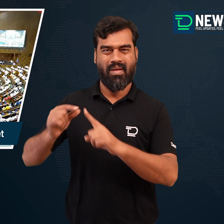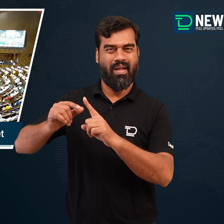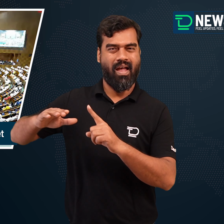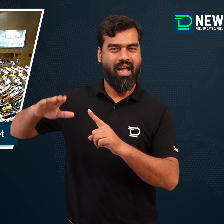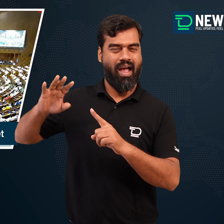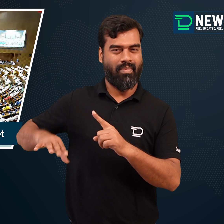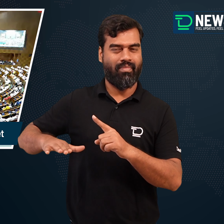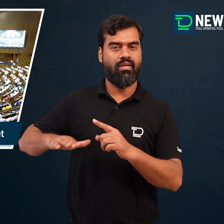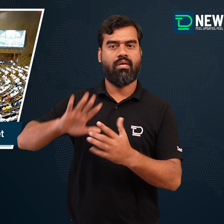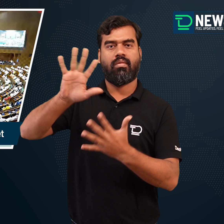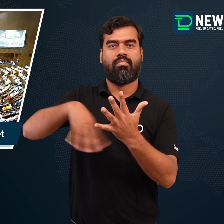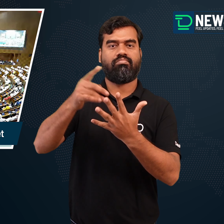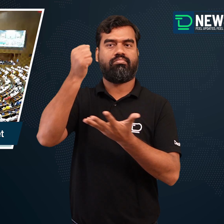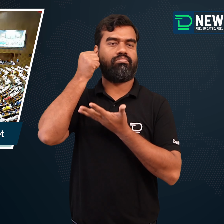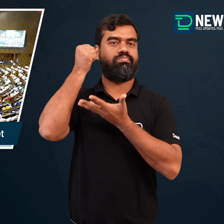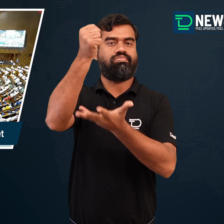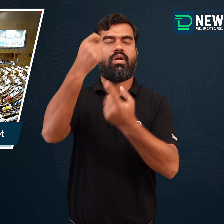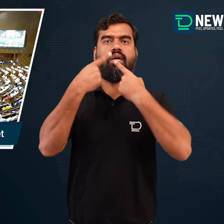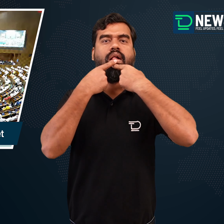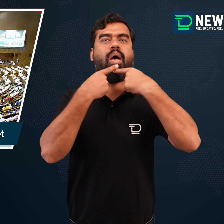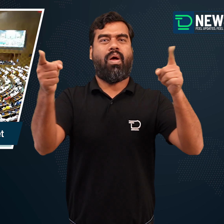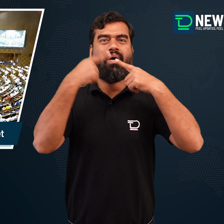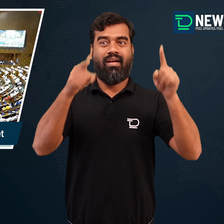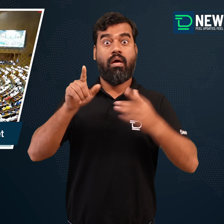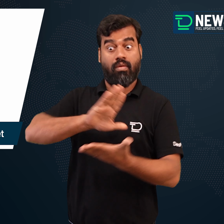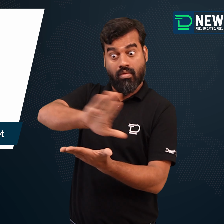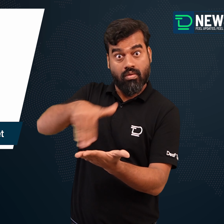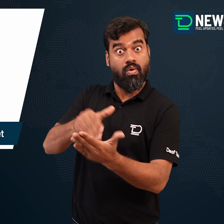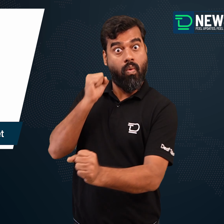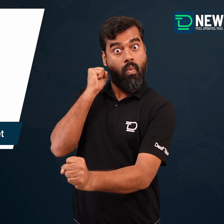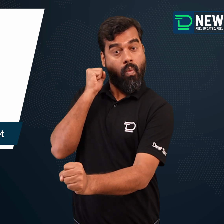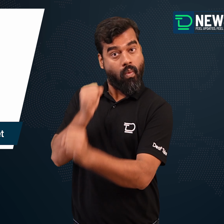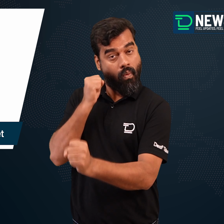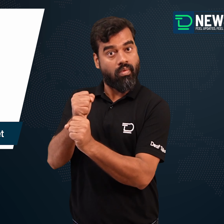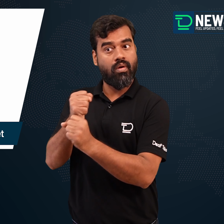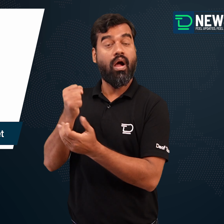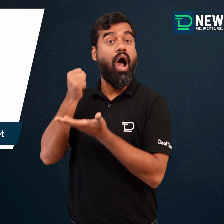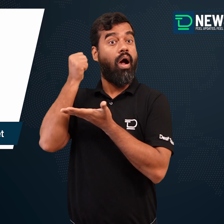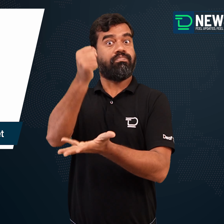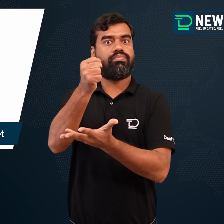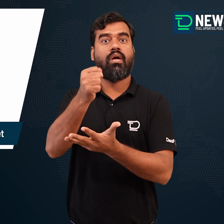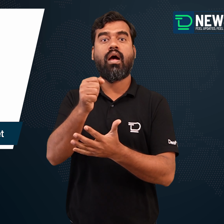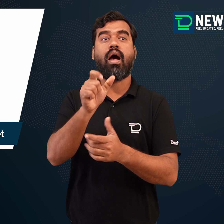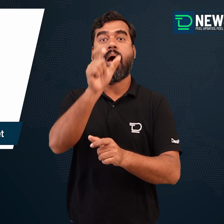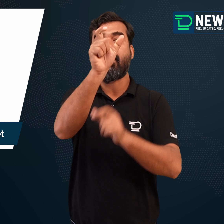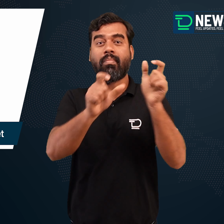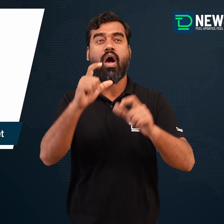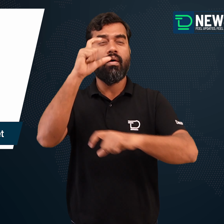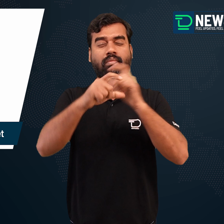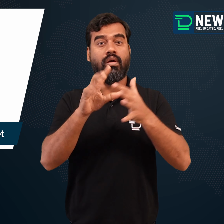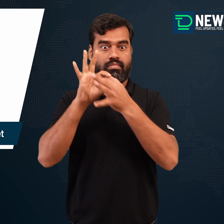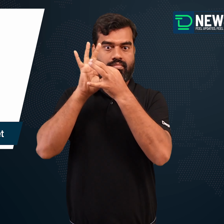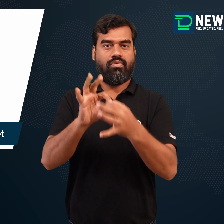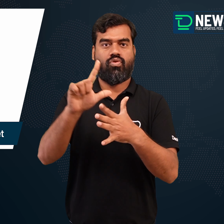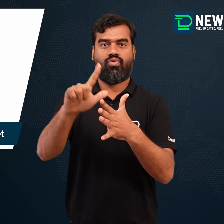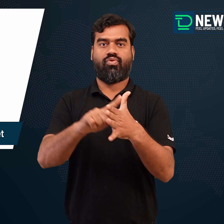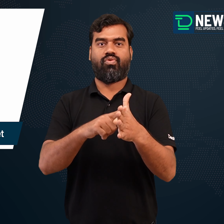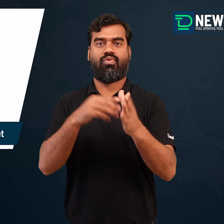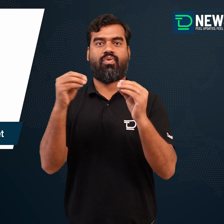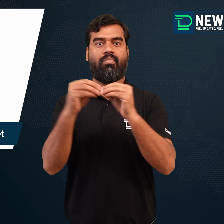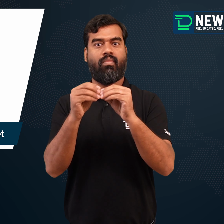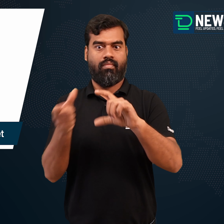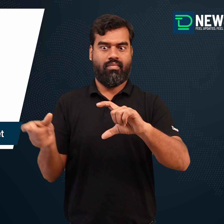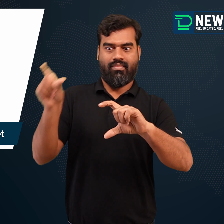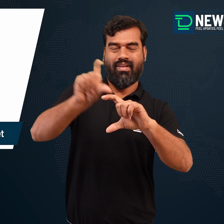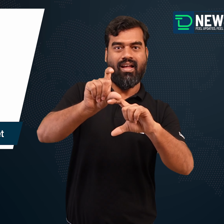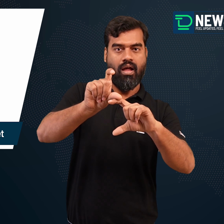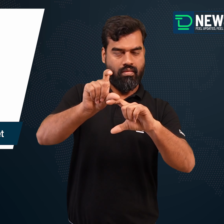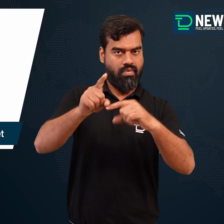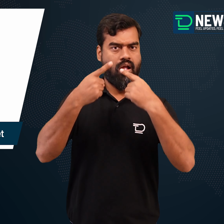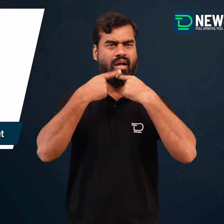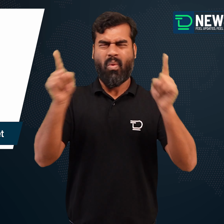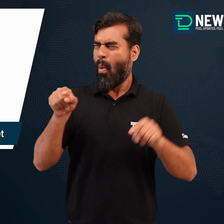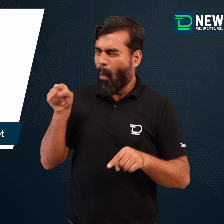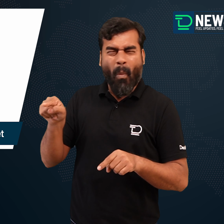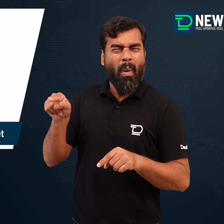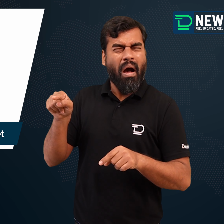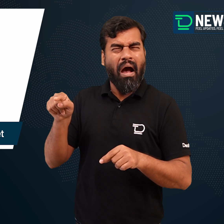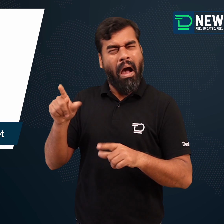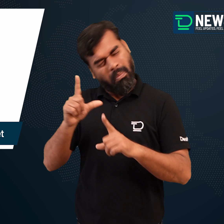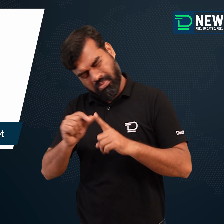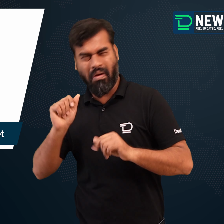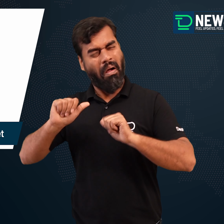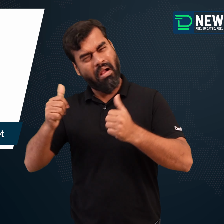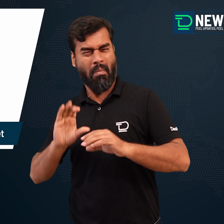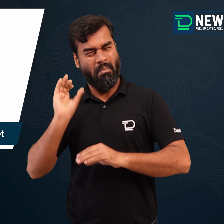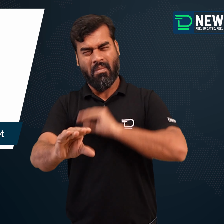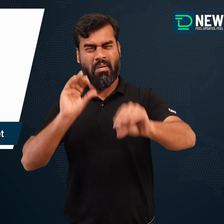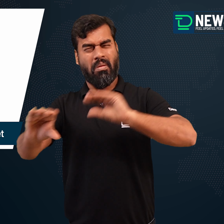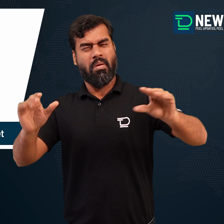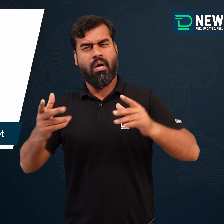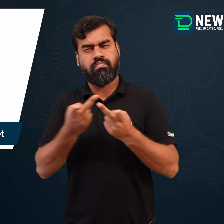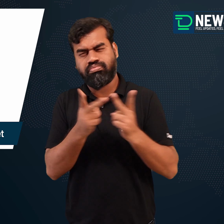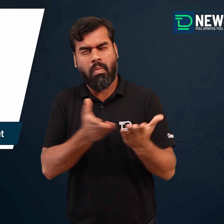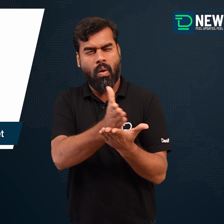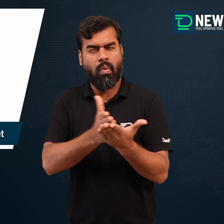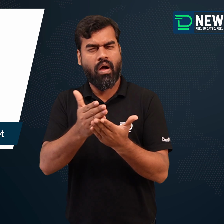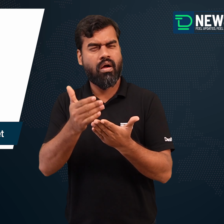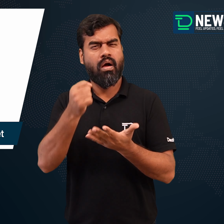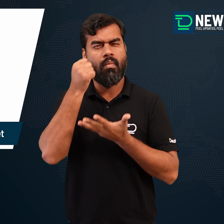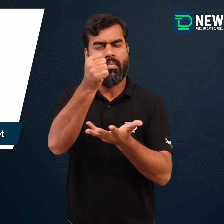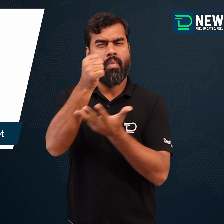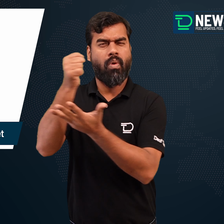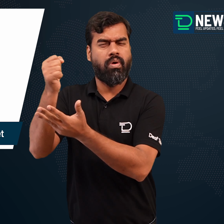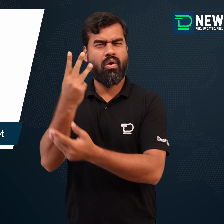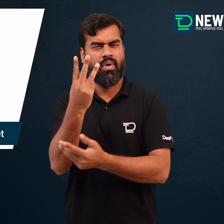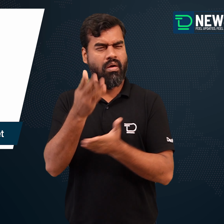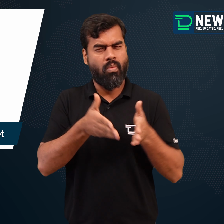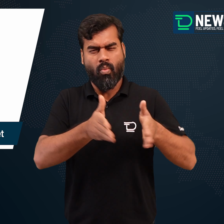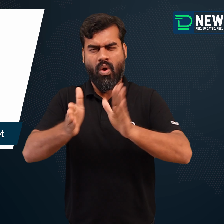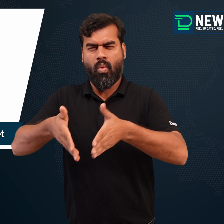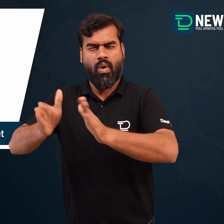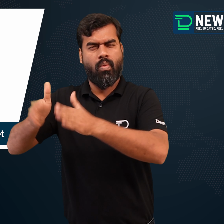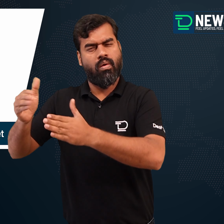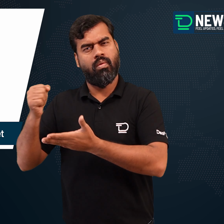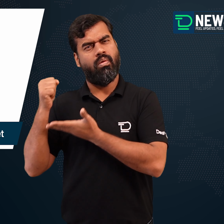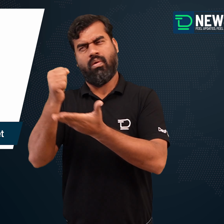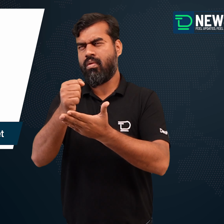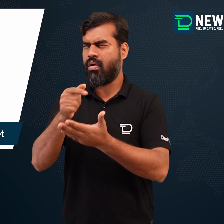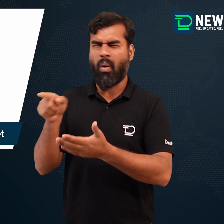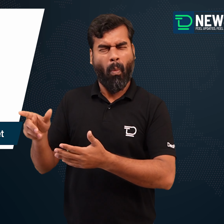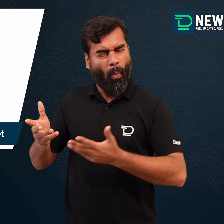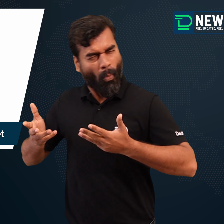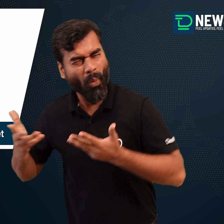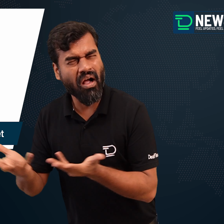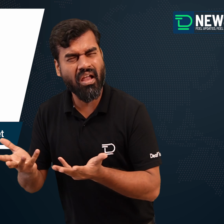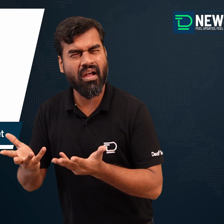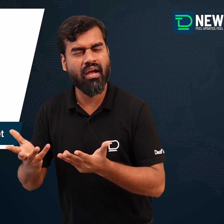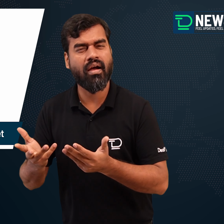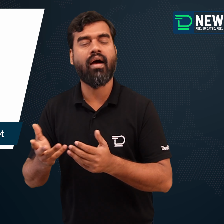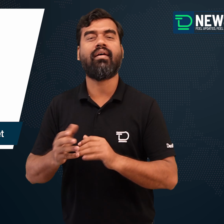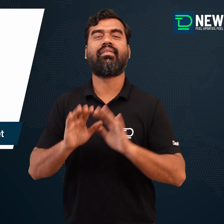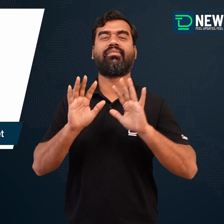Why does the government do this?